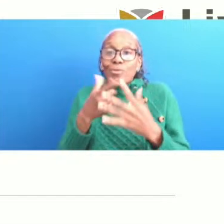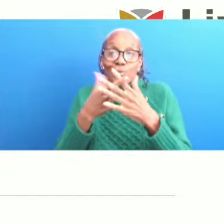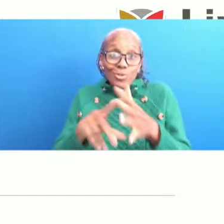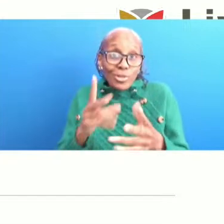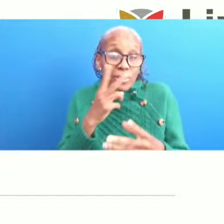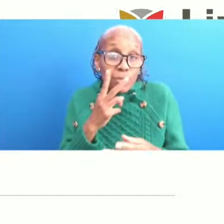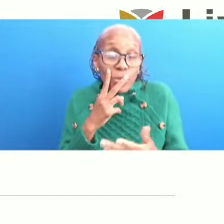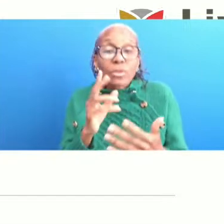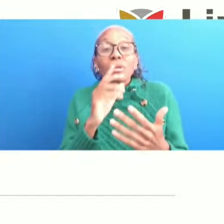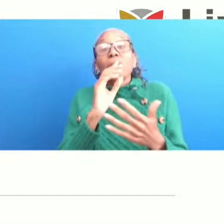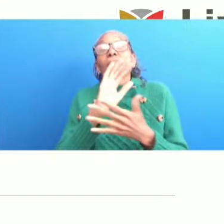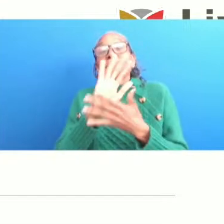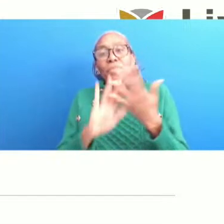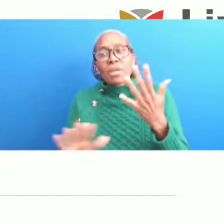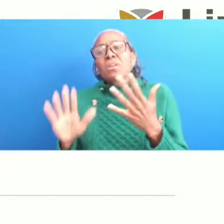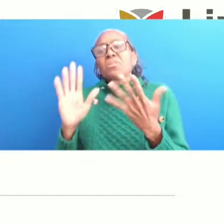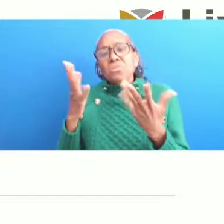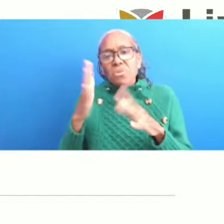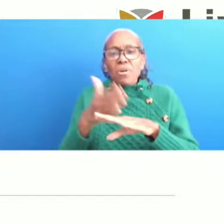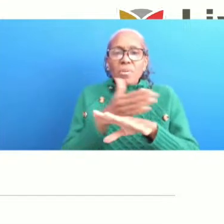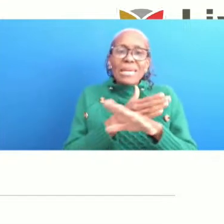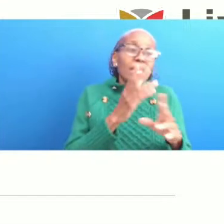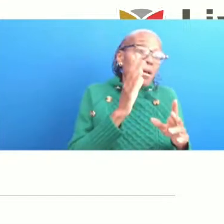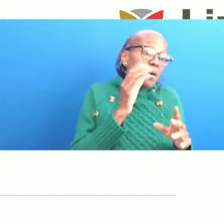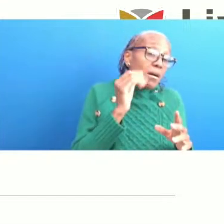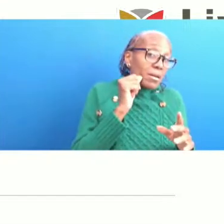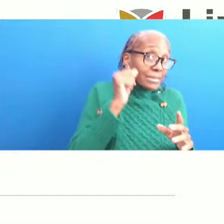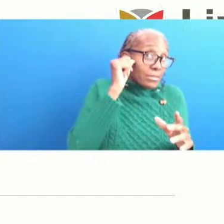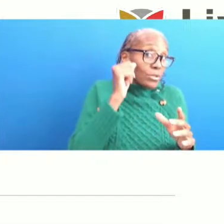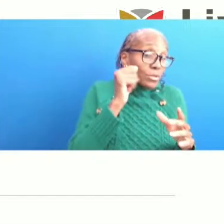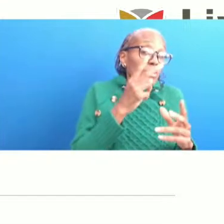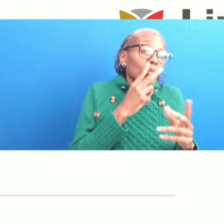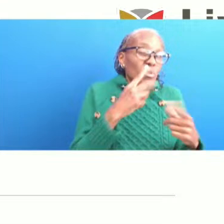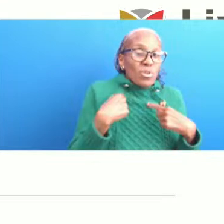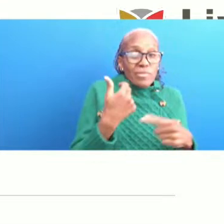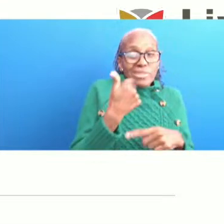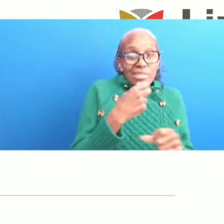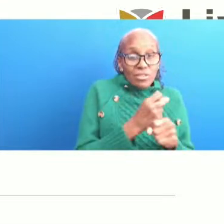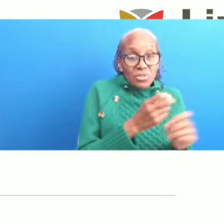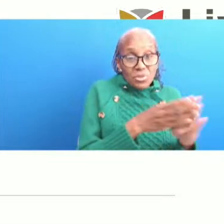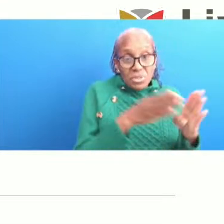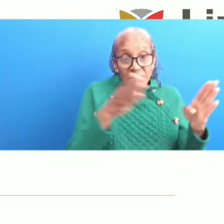TO KEEP OUR YOUTH FROM SMOKING IN THE FIRST PLACE.